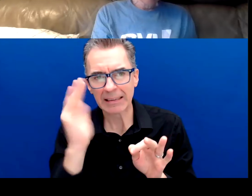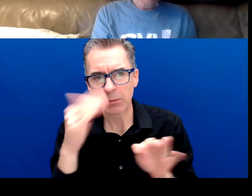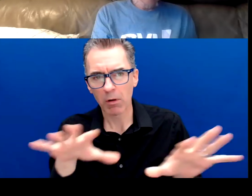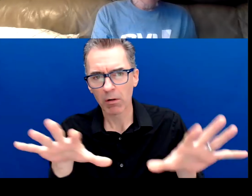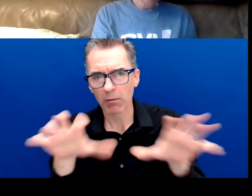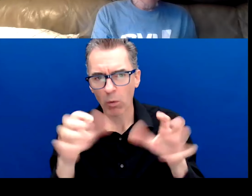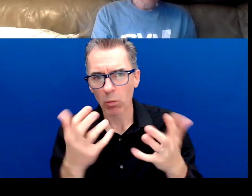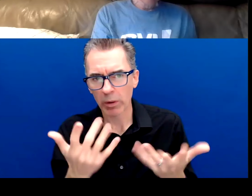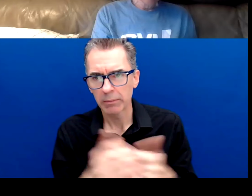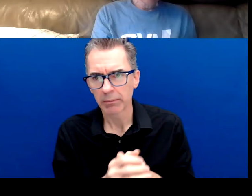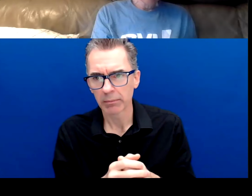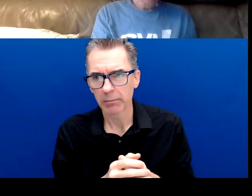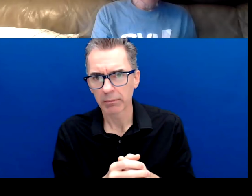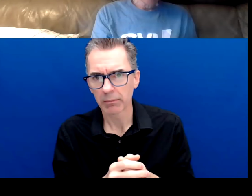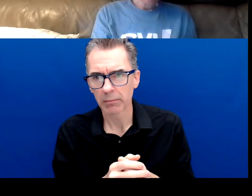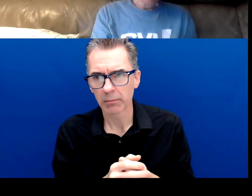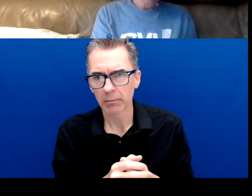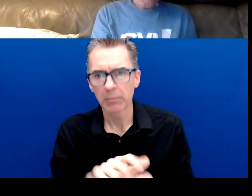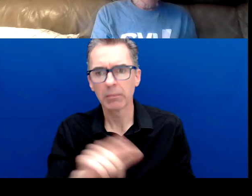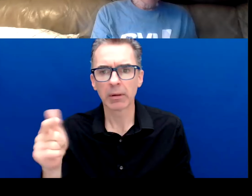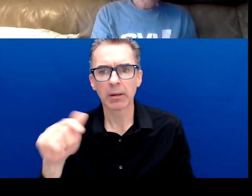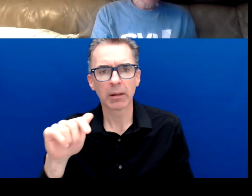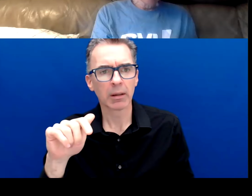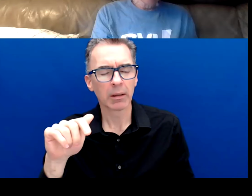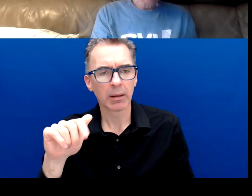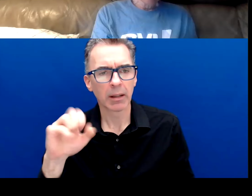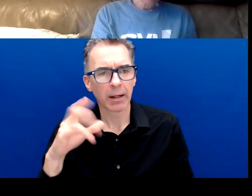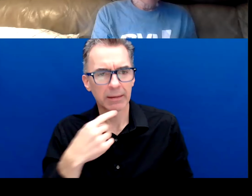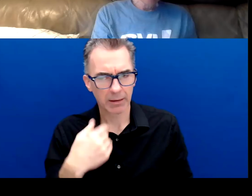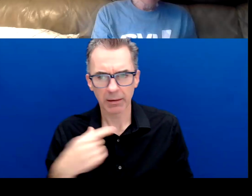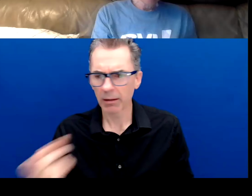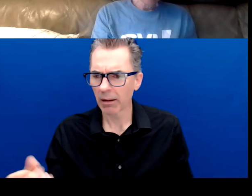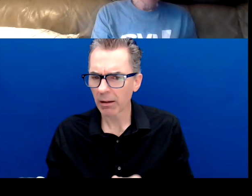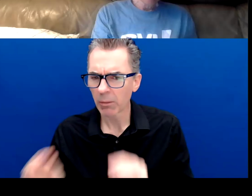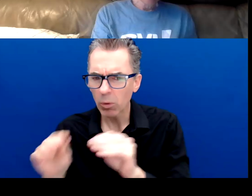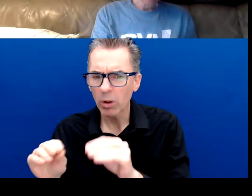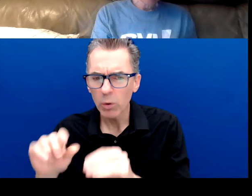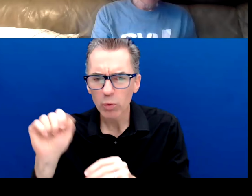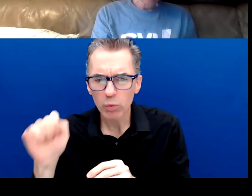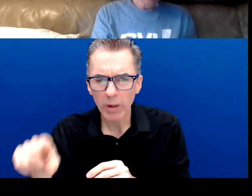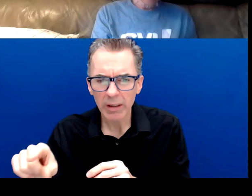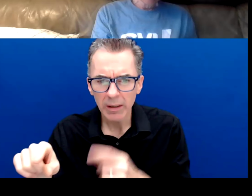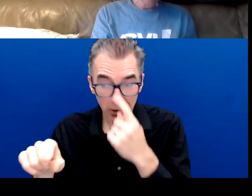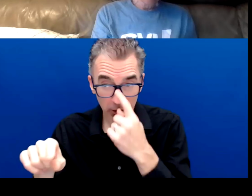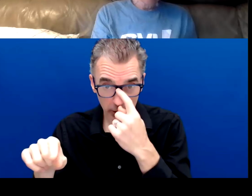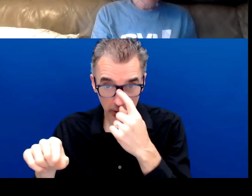We had a question that came up, and we'll definitely be going over that. Silvia Flores, asked a very important question.